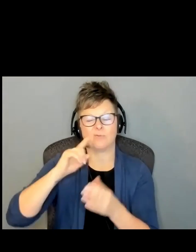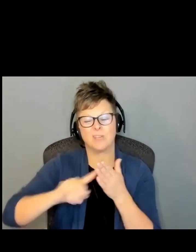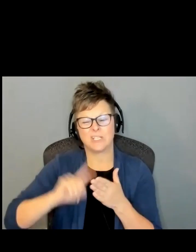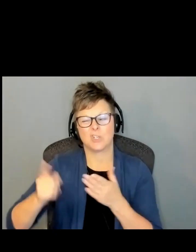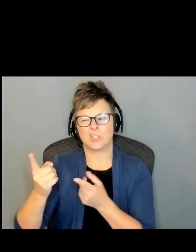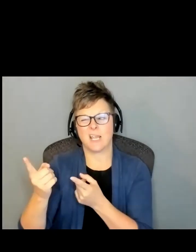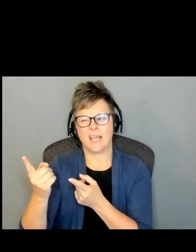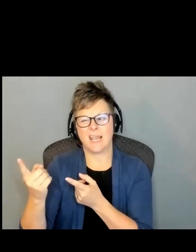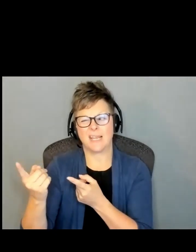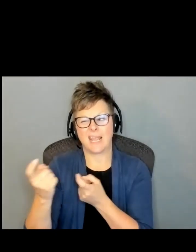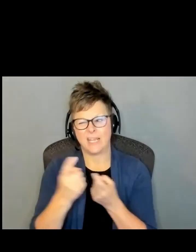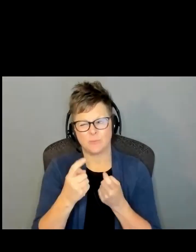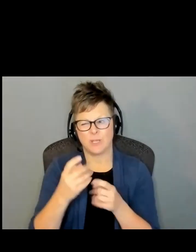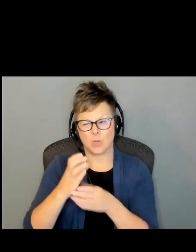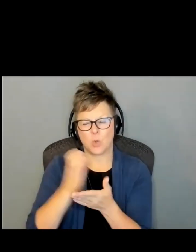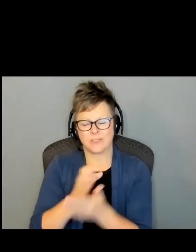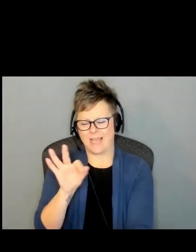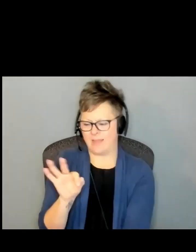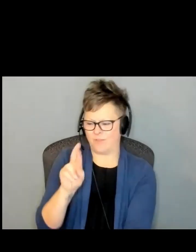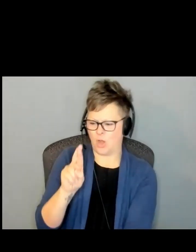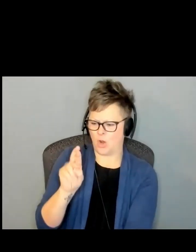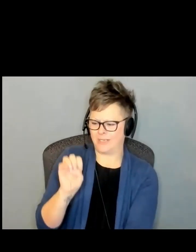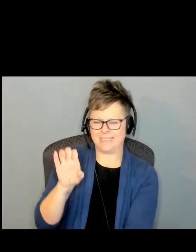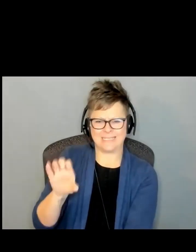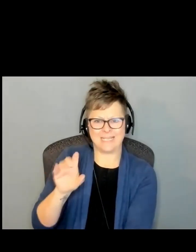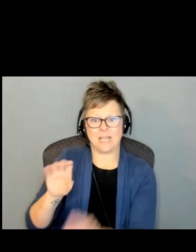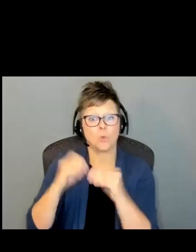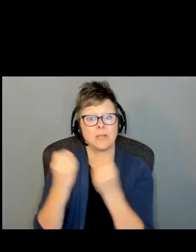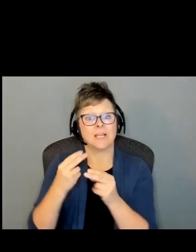I think it’s FREC. The organization is called CanChild.